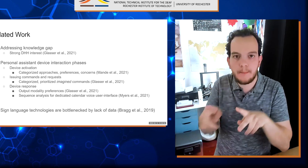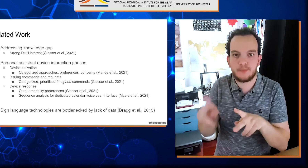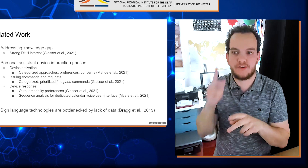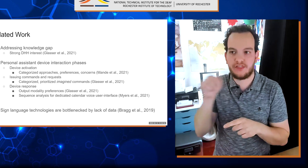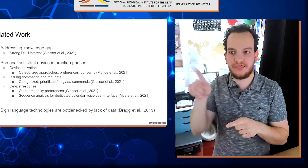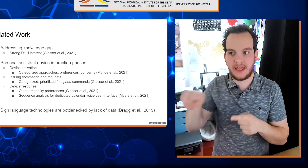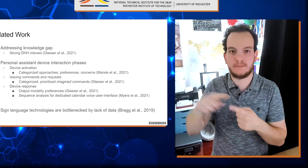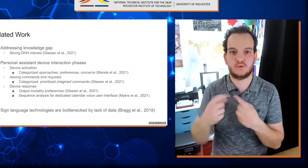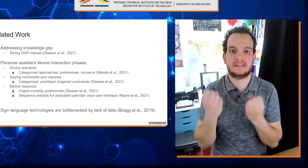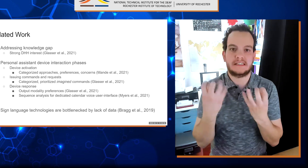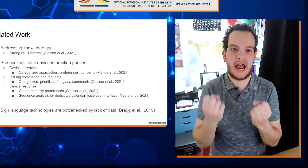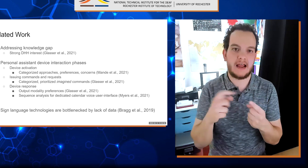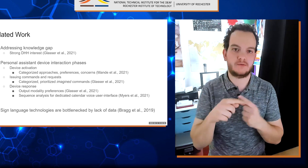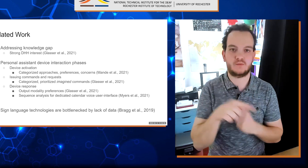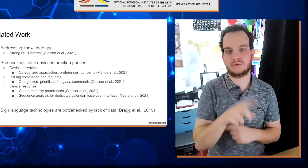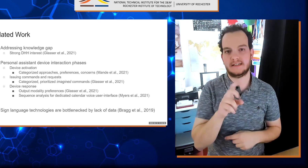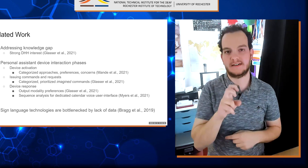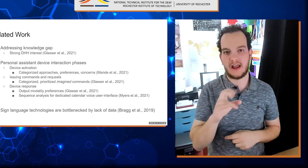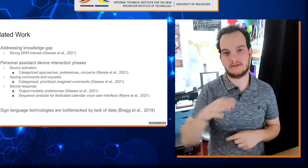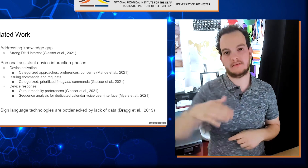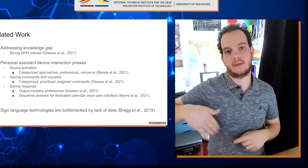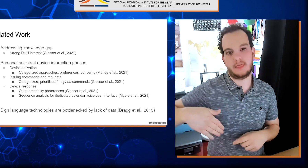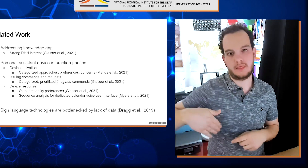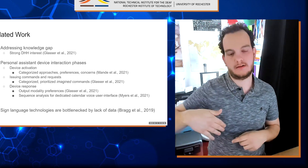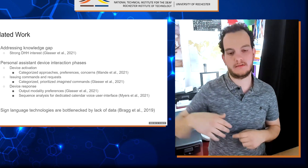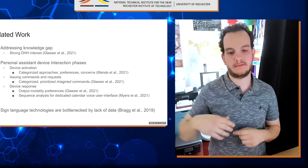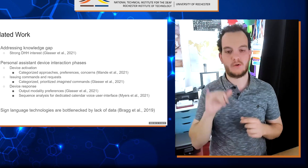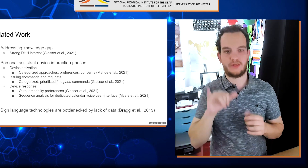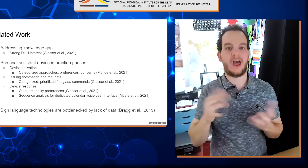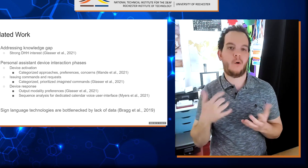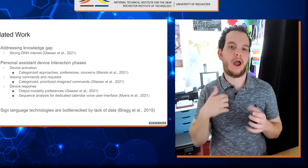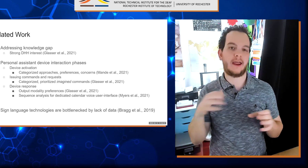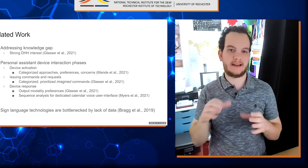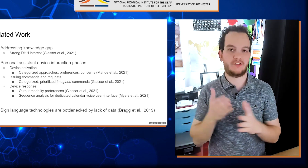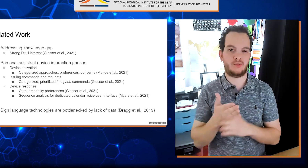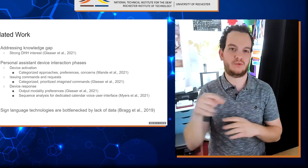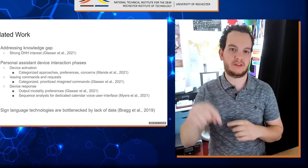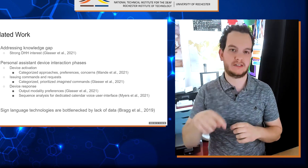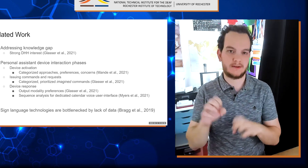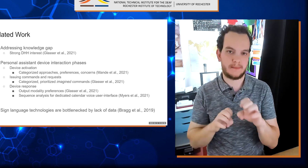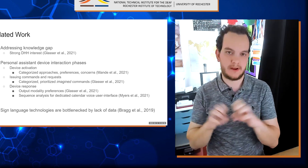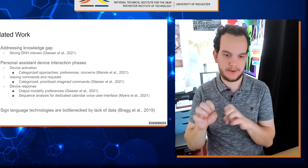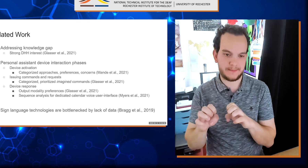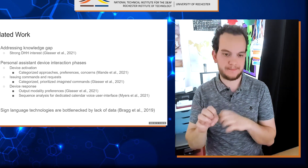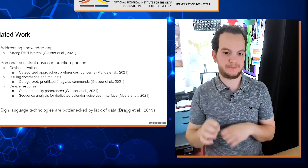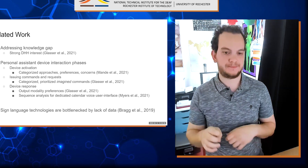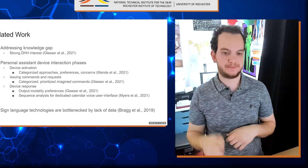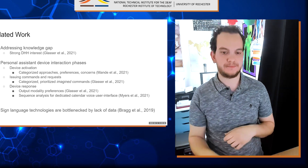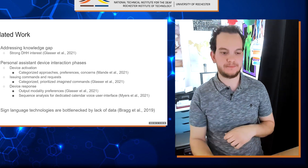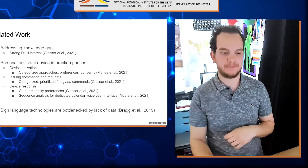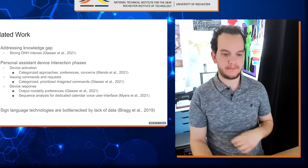I wanted to give them a hypothetical experience, but we haven't done that quite yet.